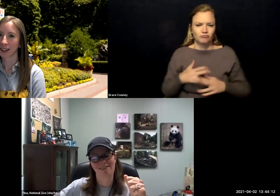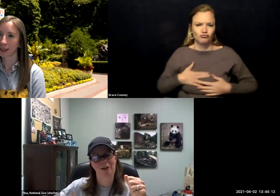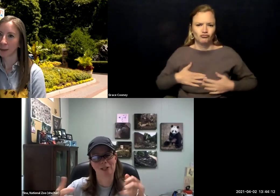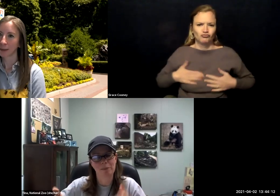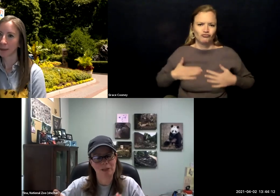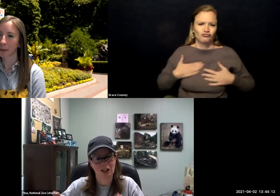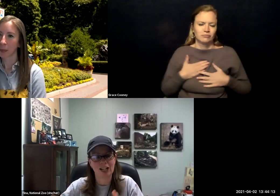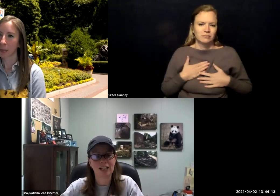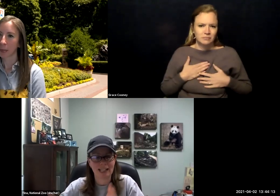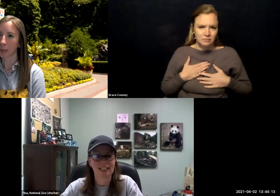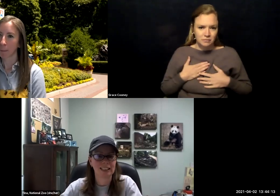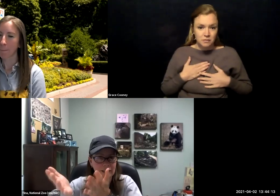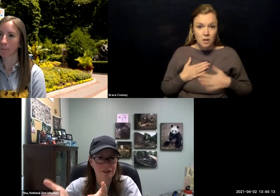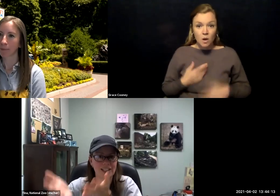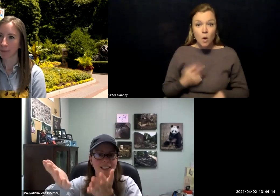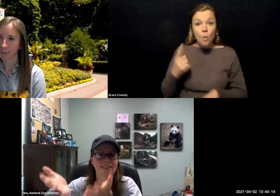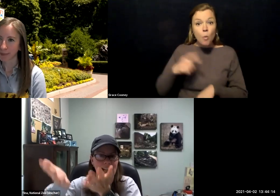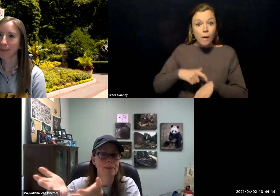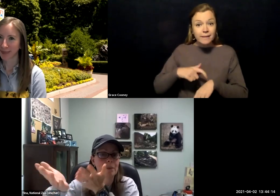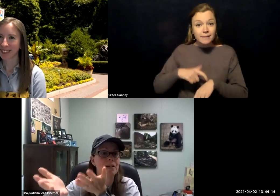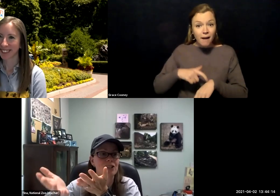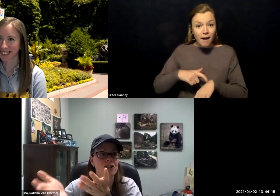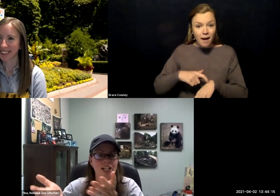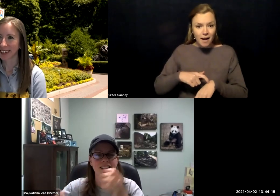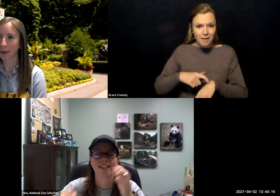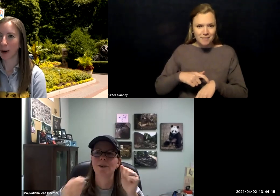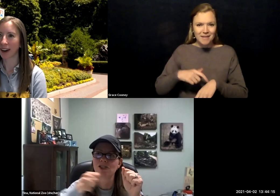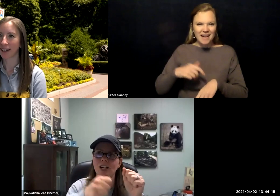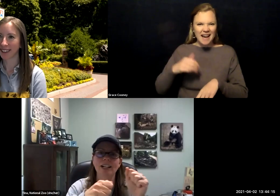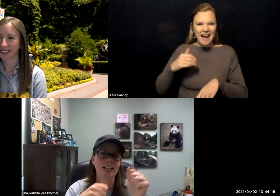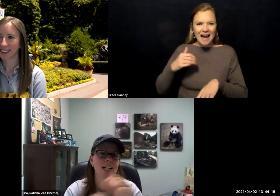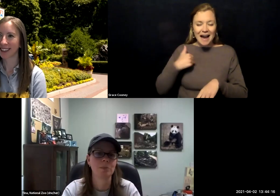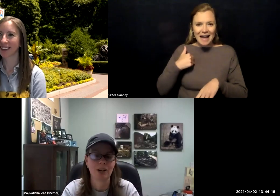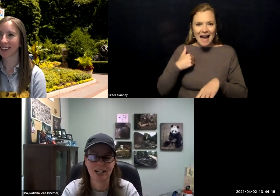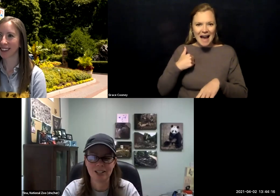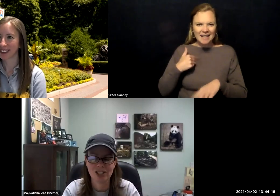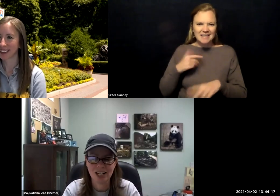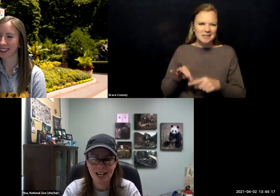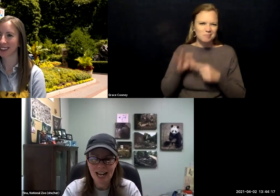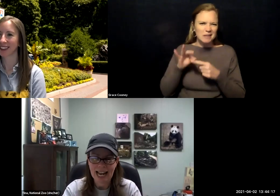up in our lift that got me up into the trees, and I was trying to